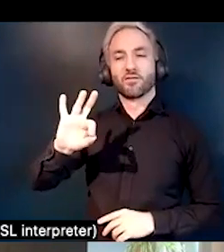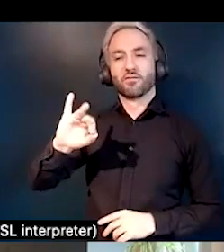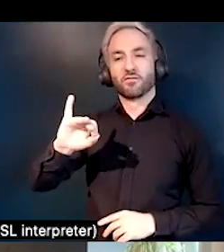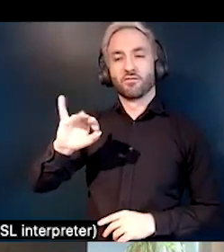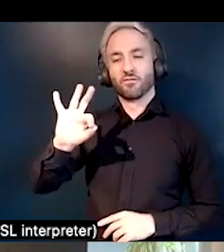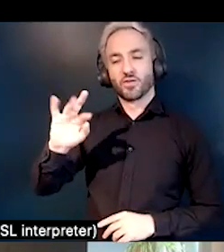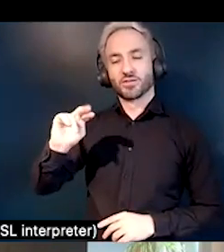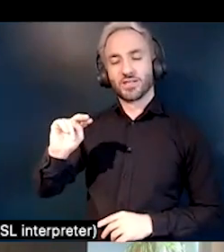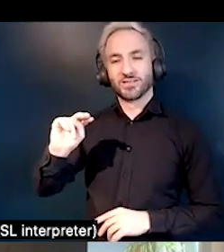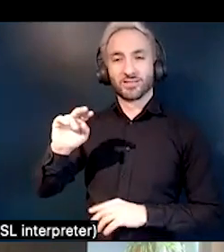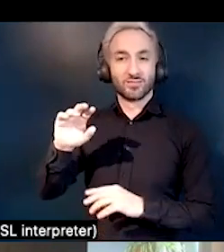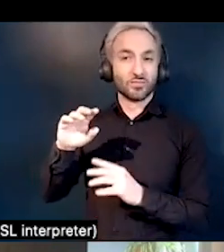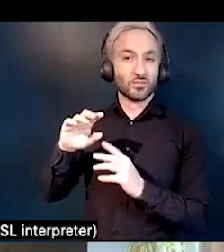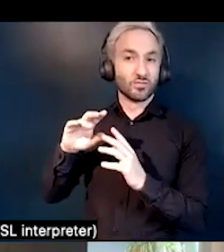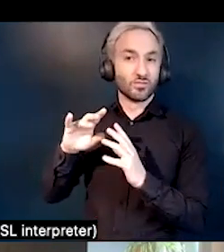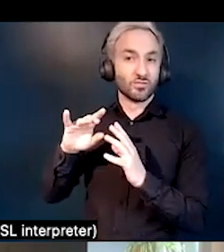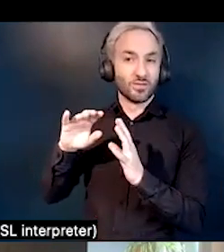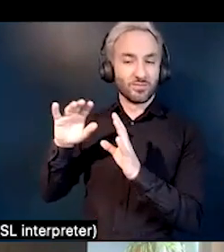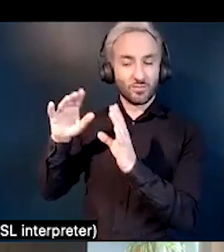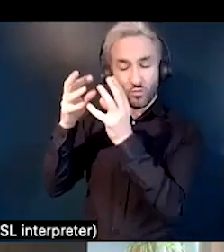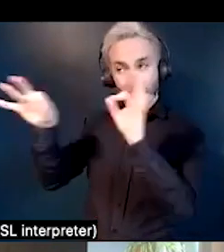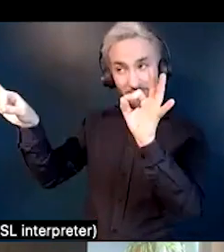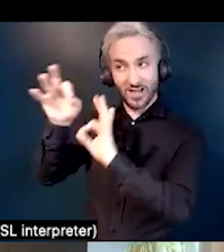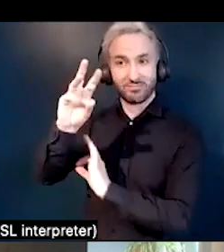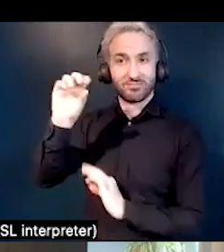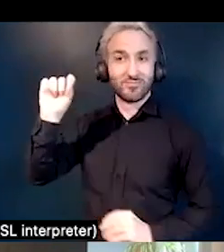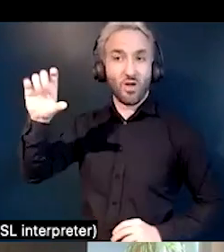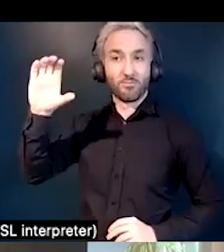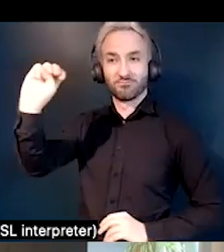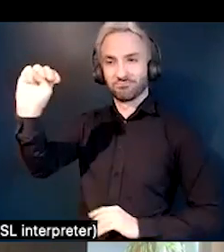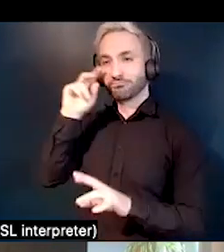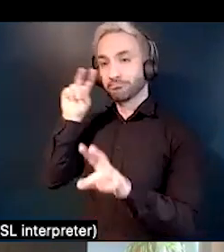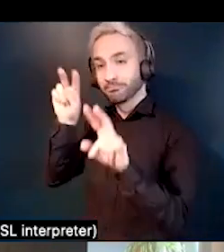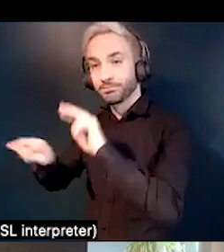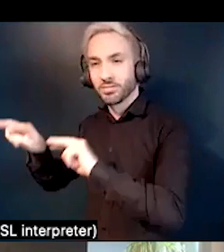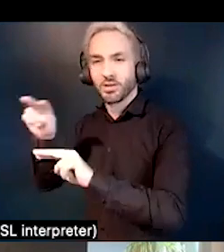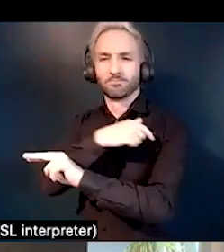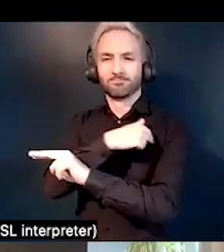Moreover, BookNet endorses the calls to action from the Truth and Reconciliation Commission of